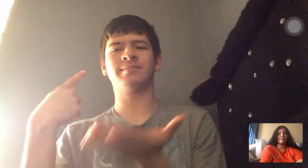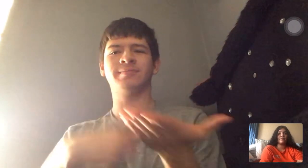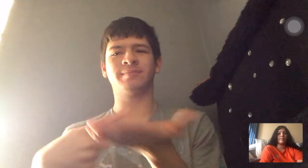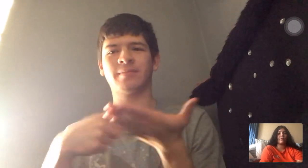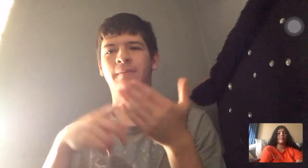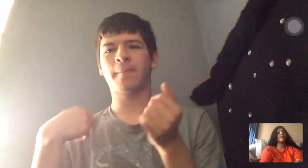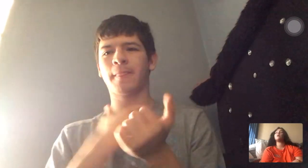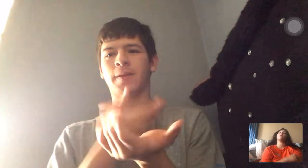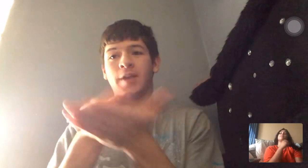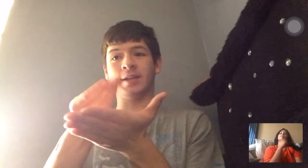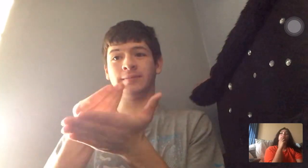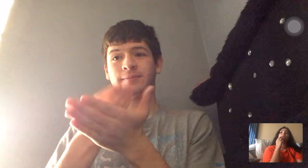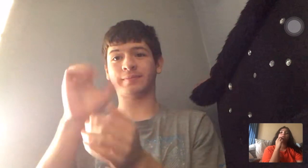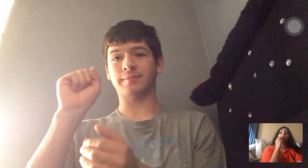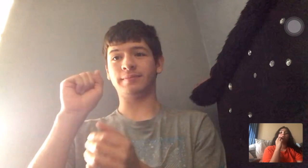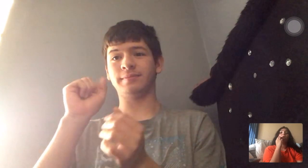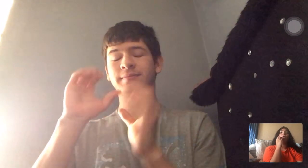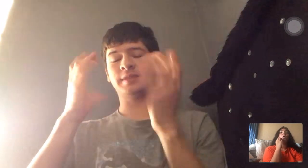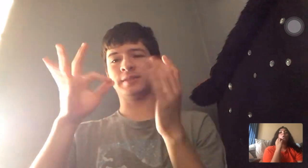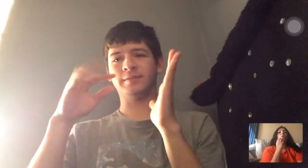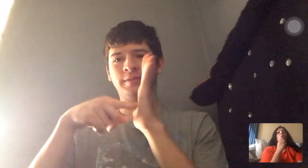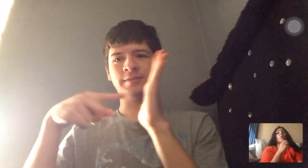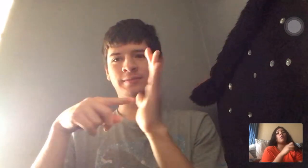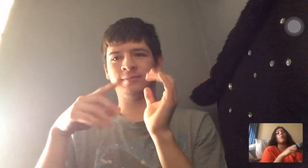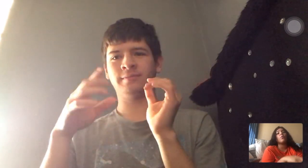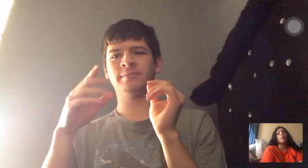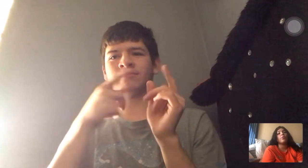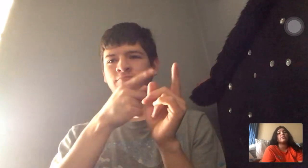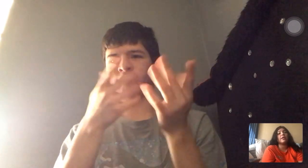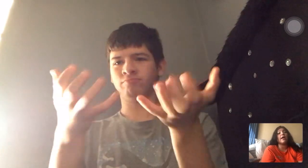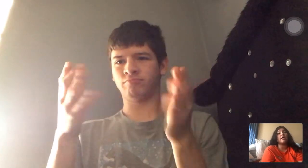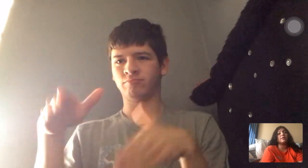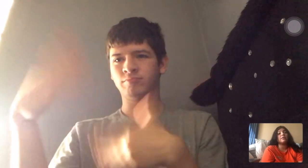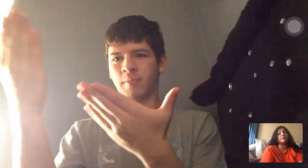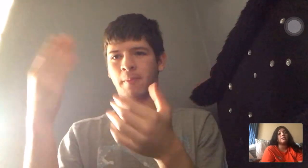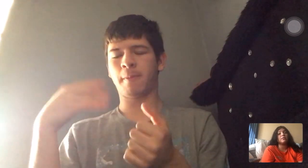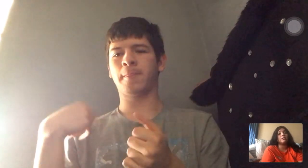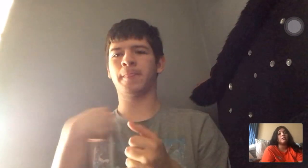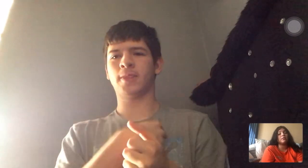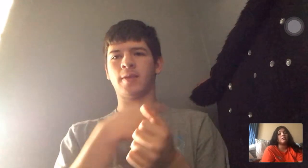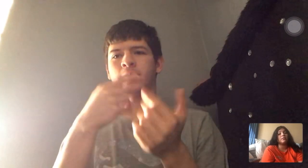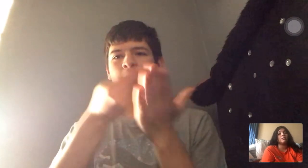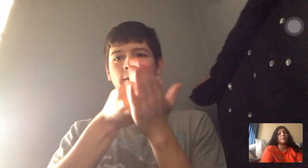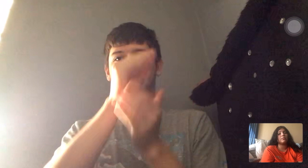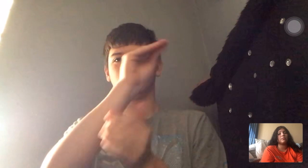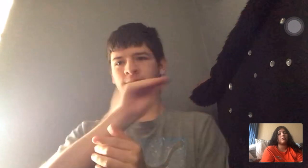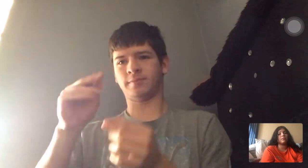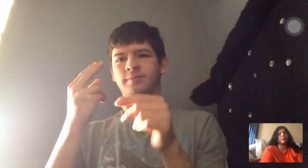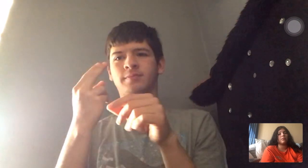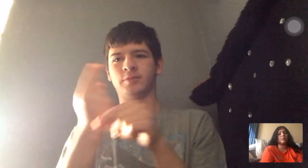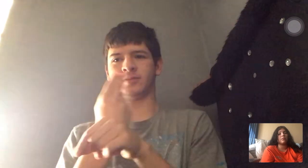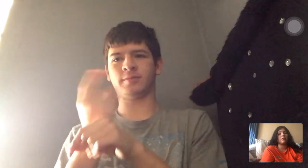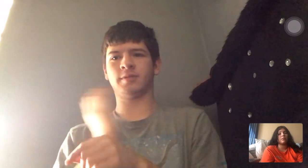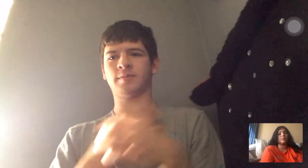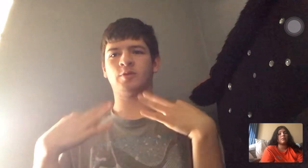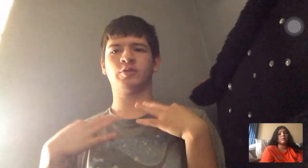Our class representative discussed and proposed the Class of 2020 fund is used to create our T-shirts.